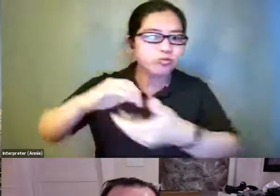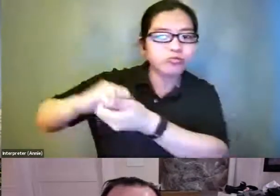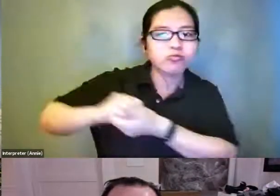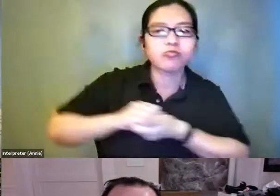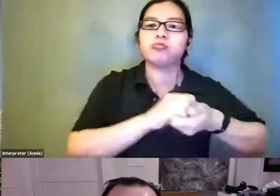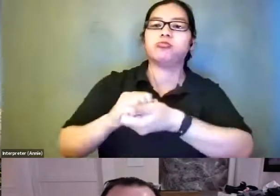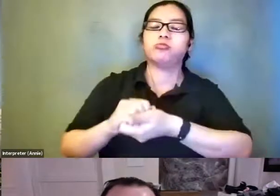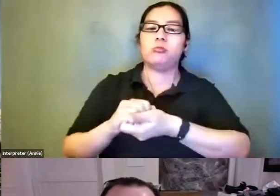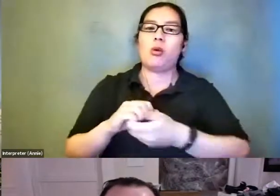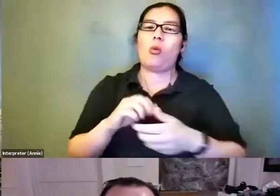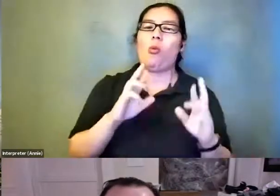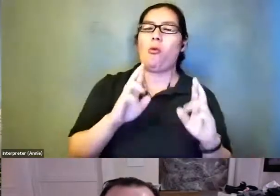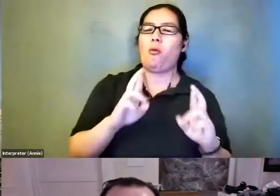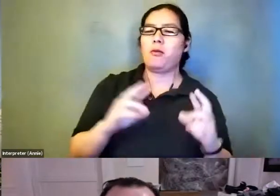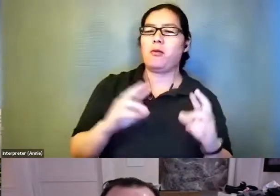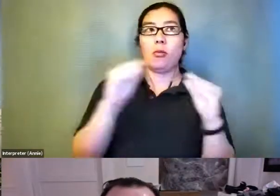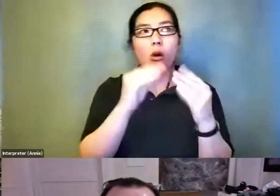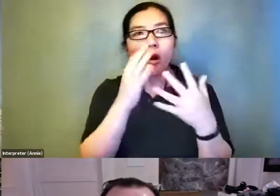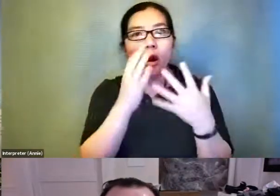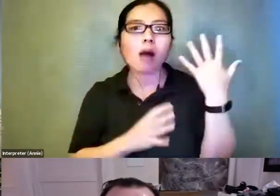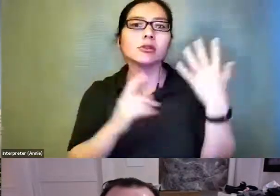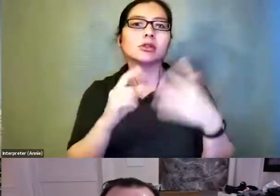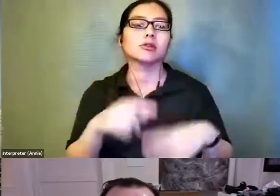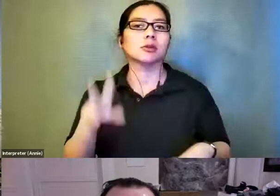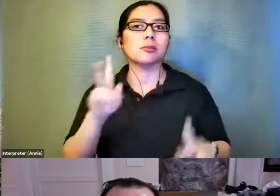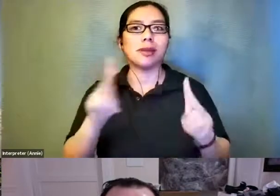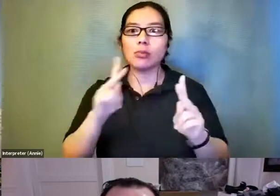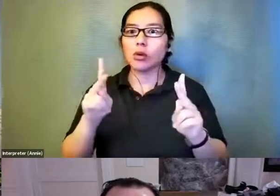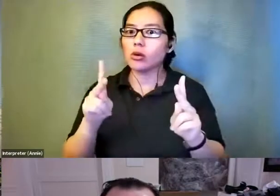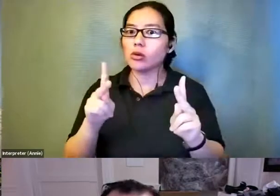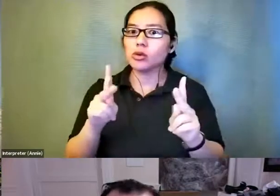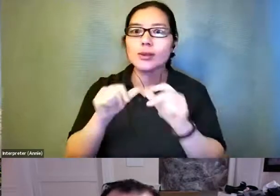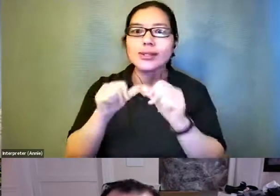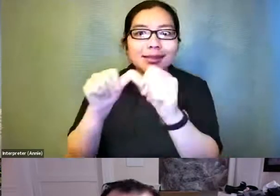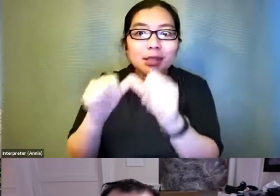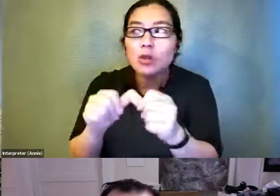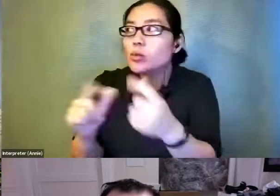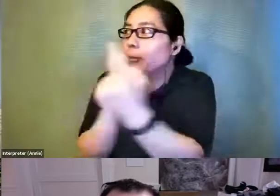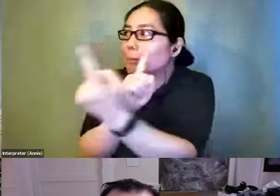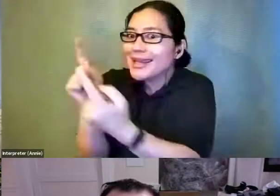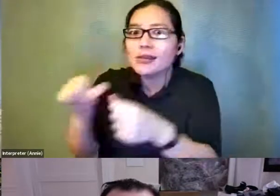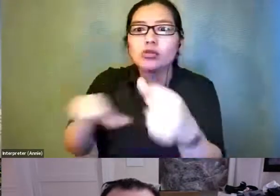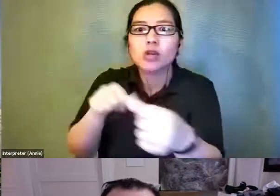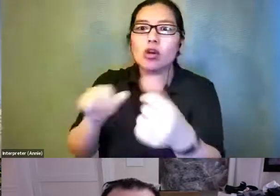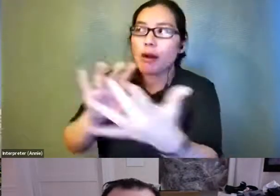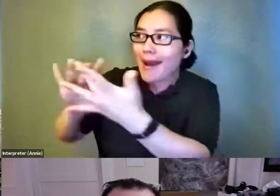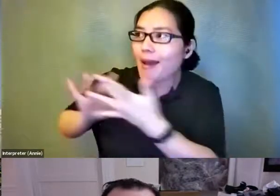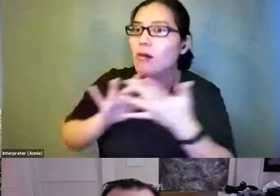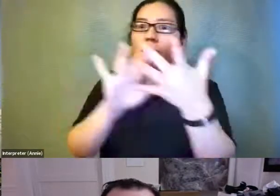options for people to get to know each other and work and collaborate on this topic. We know that many of our participate